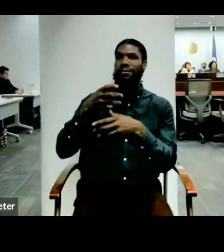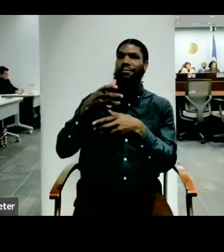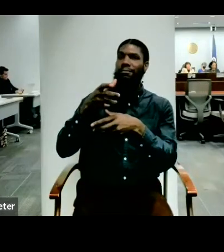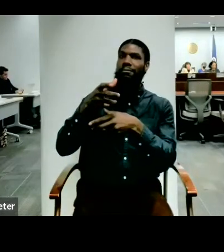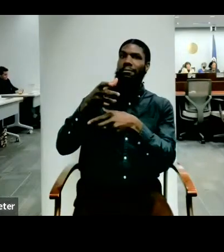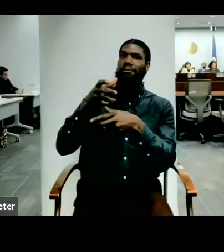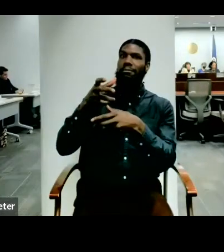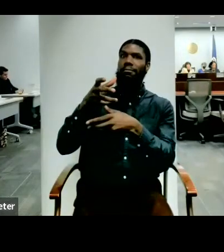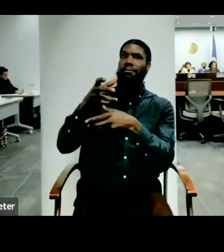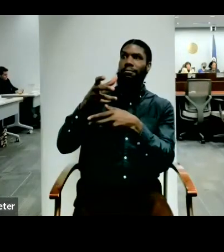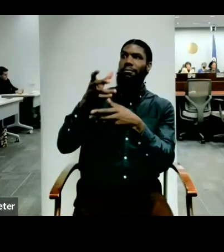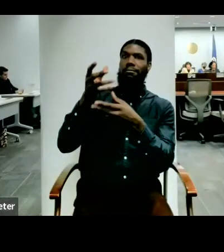Thank you.